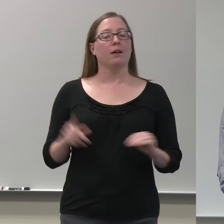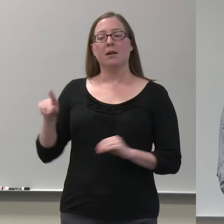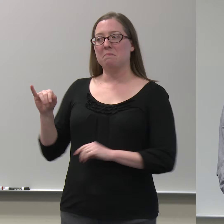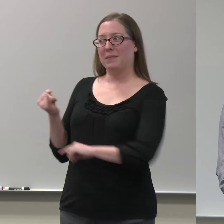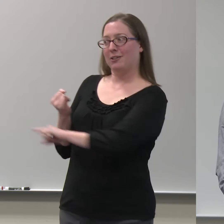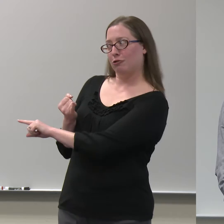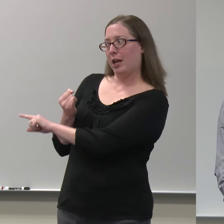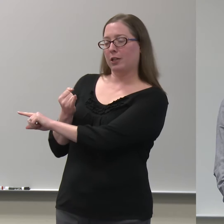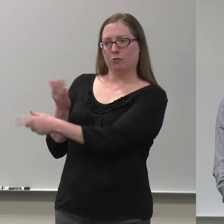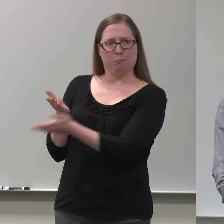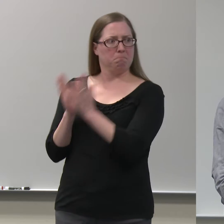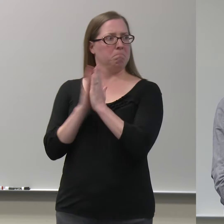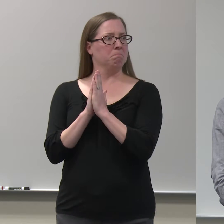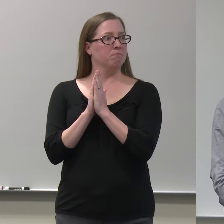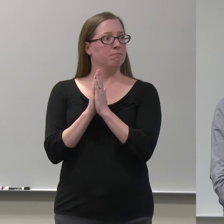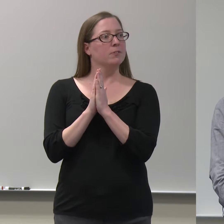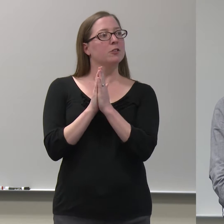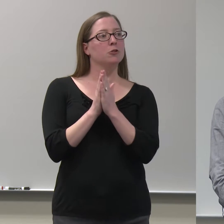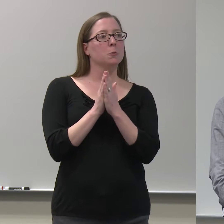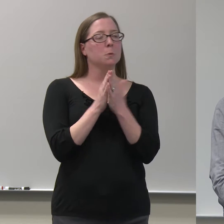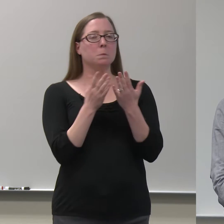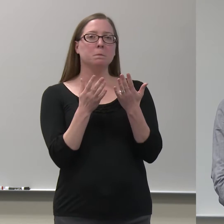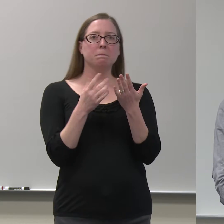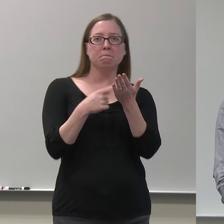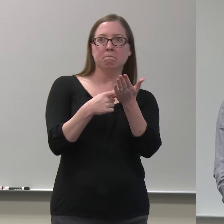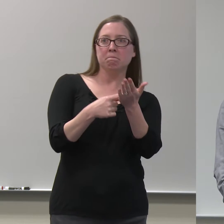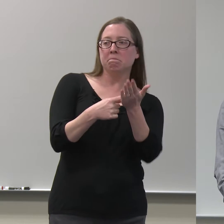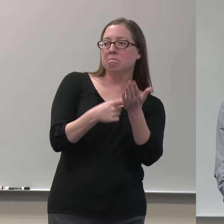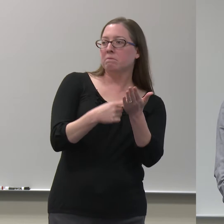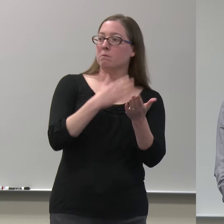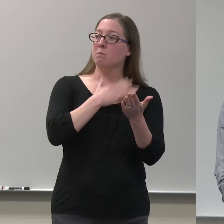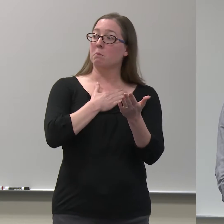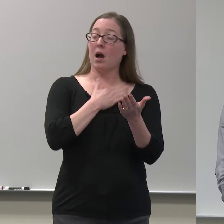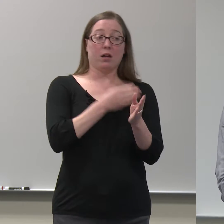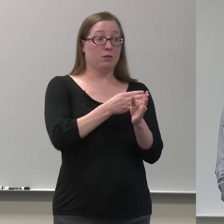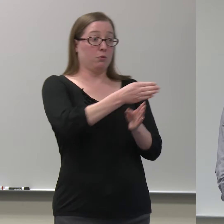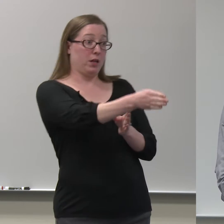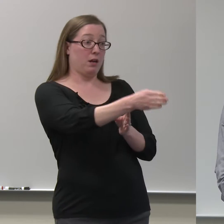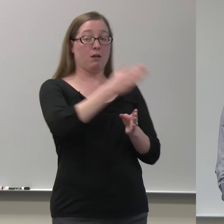PJ asked me to kind of cover my career, my science